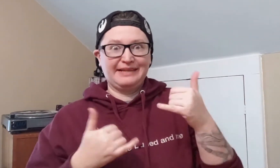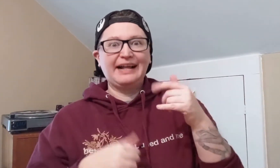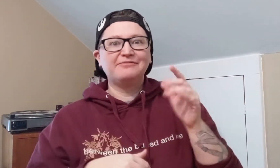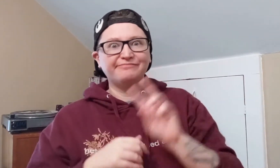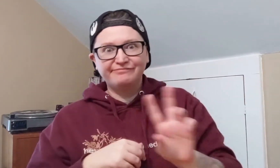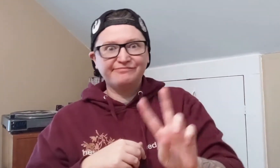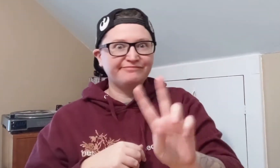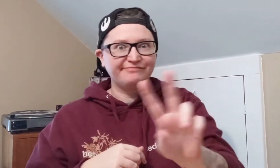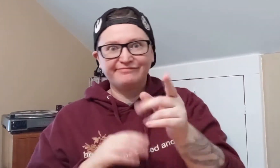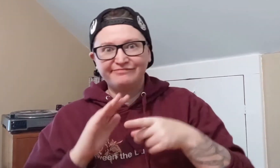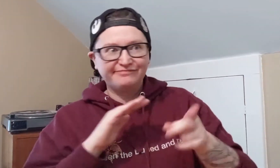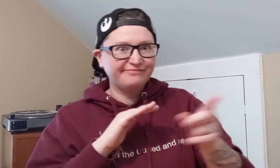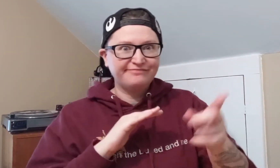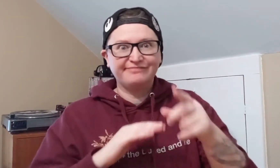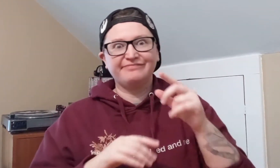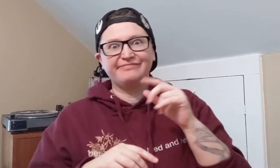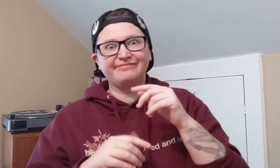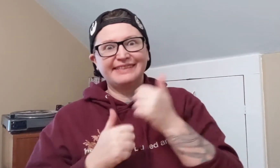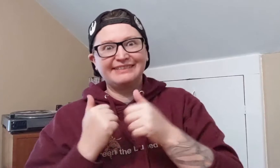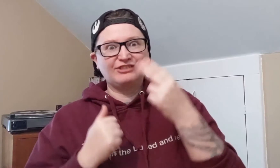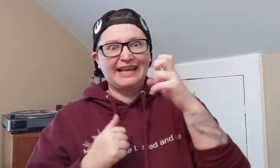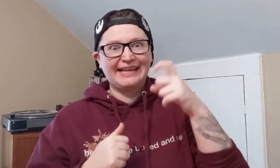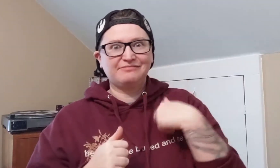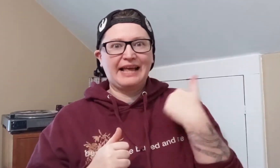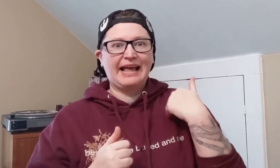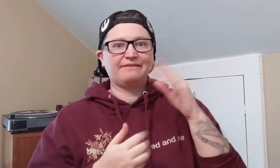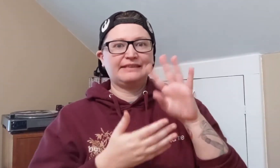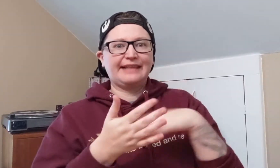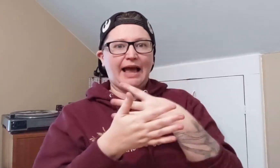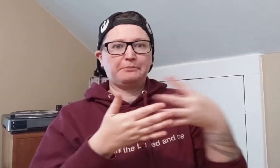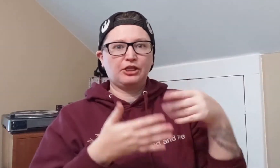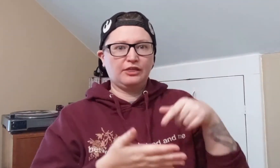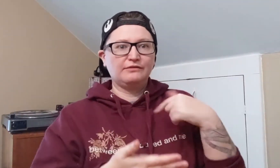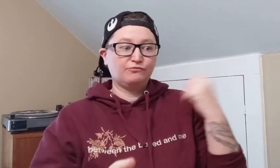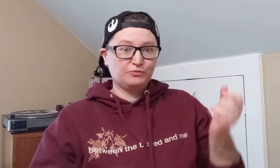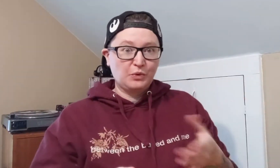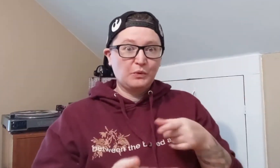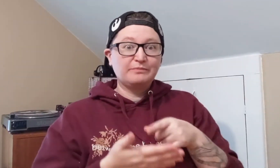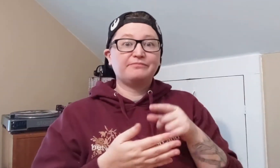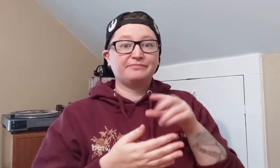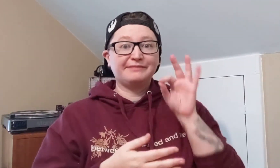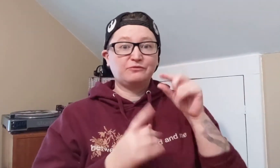and you know me and my friend played that went and explored and for each hex you have a table so